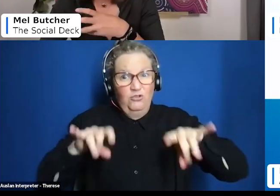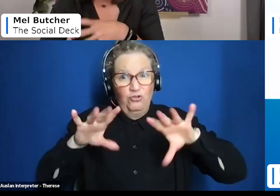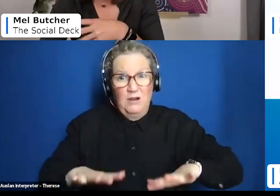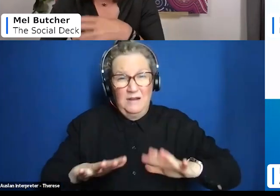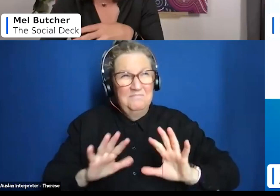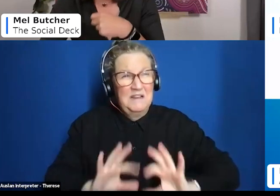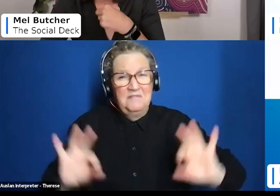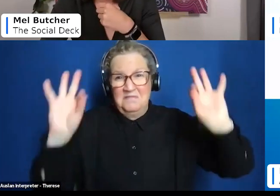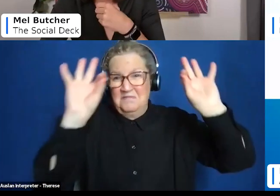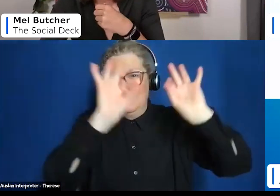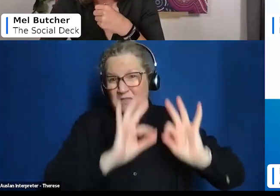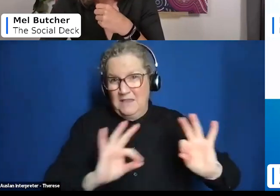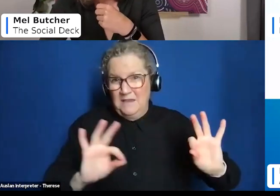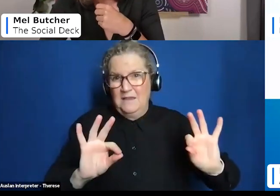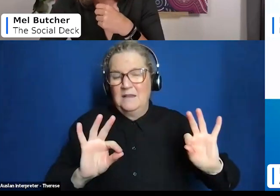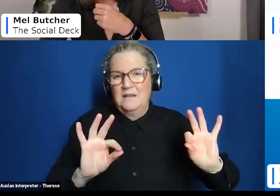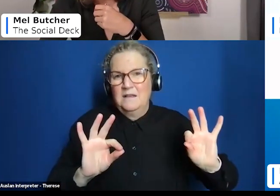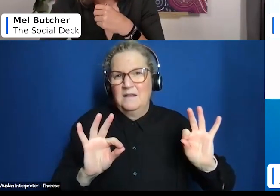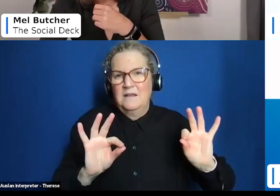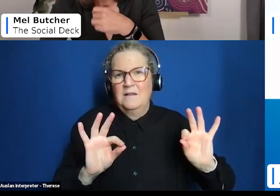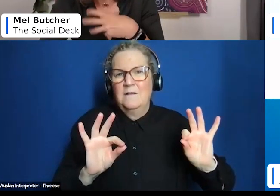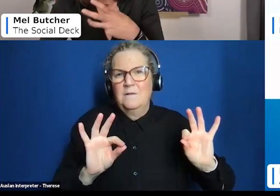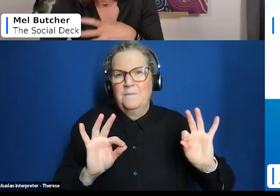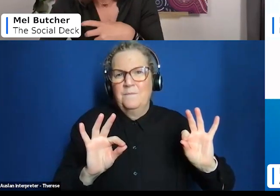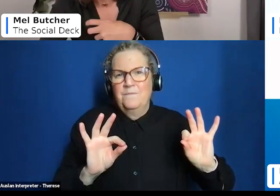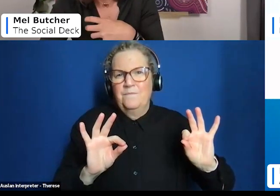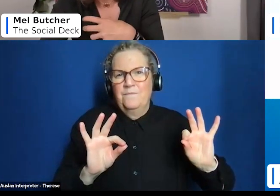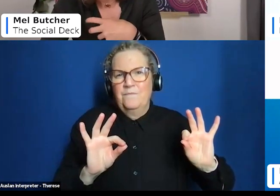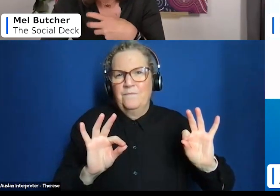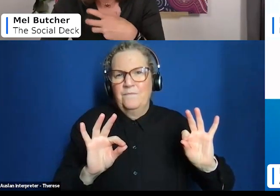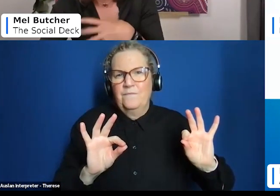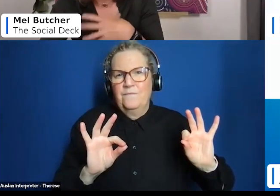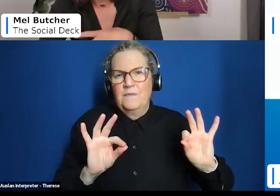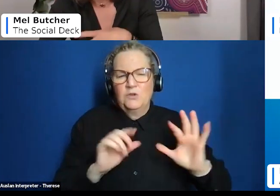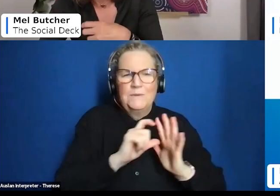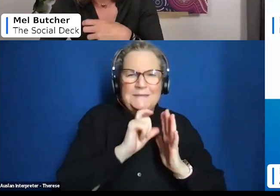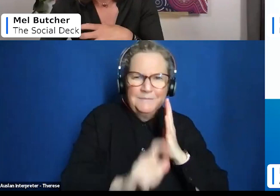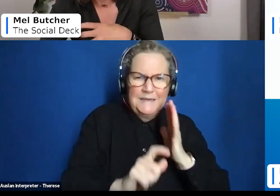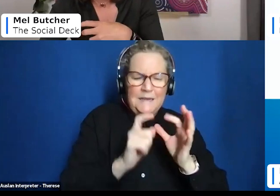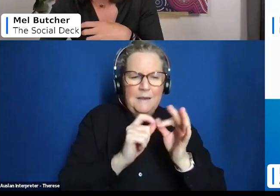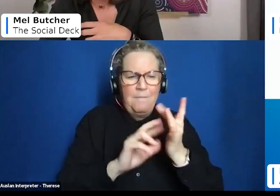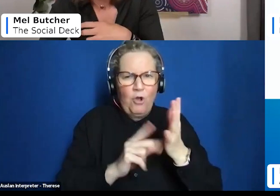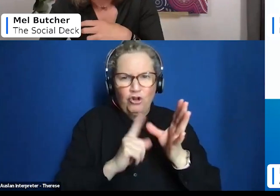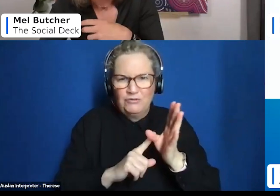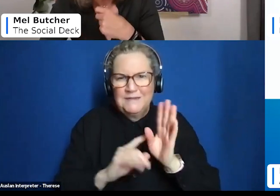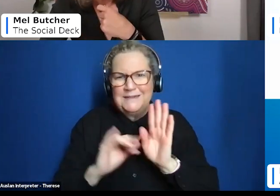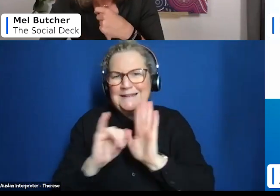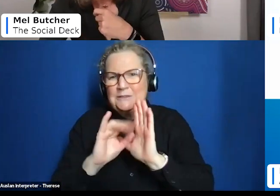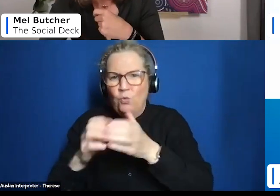This is the part of the question. So disability is binary identity groups or classes or type.